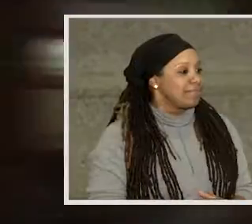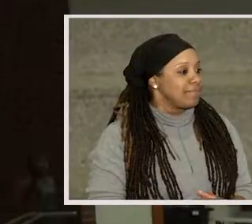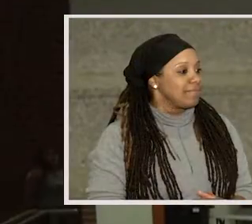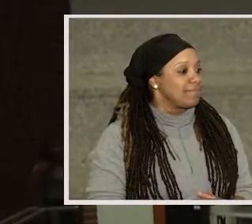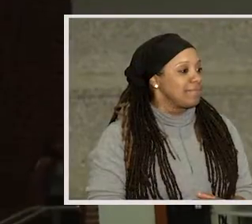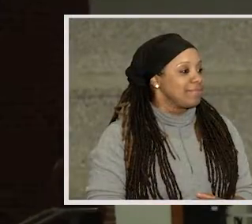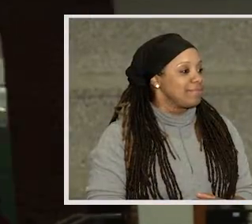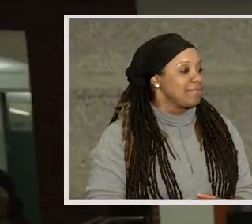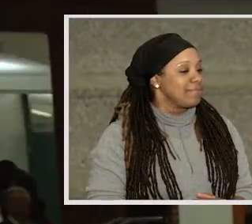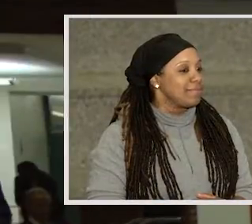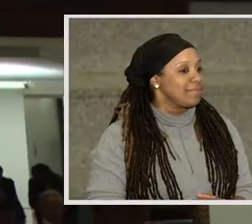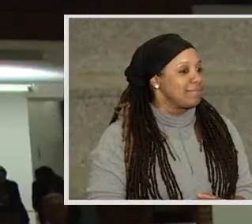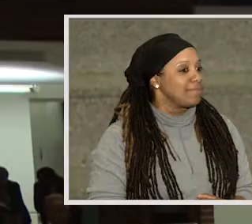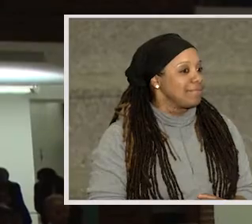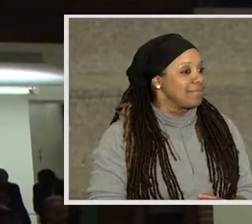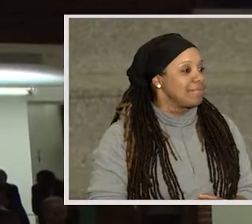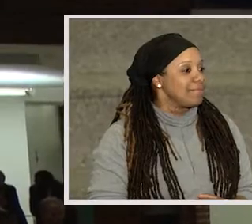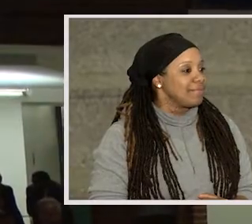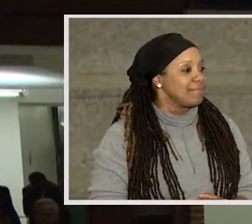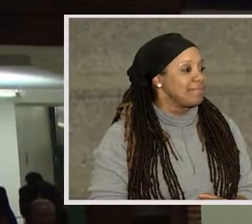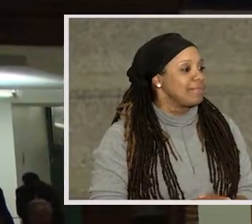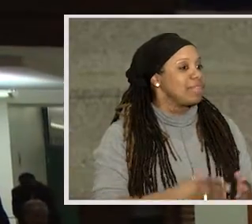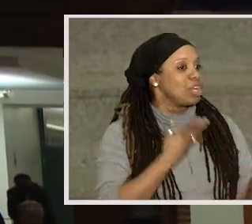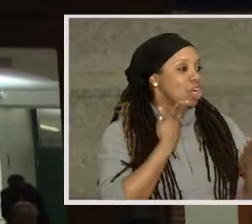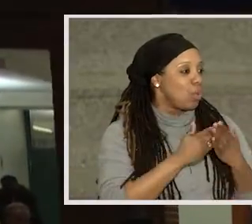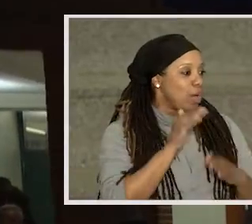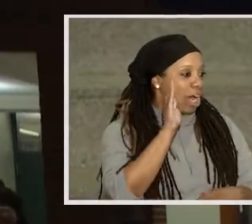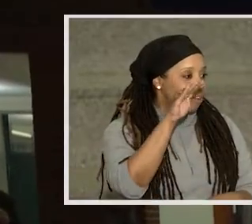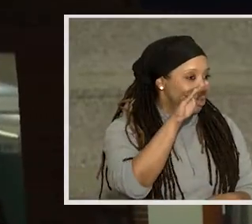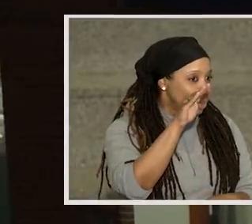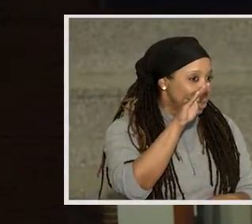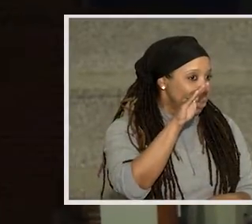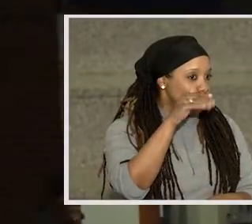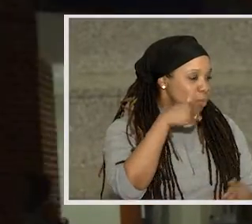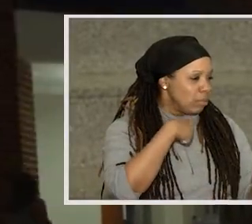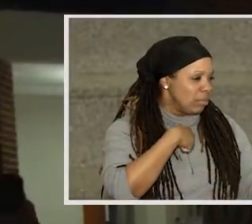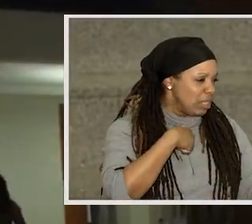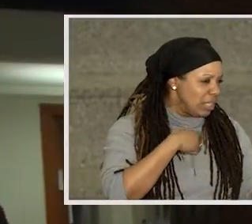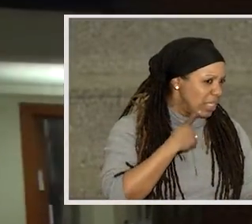GOOD EVENING. I AM ANDY REESE AND I'M THE DIRECTOR OF THE DEPARTMENT ON DISABILITY SERVICES AND I'M HERE